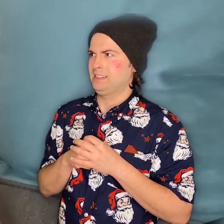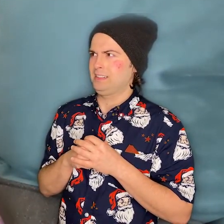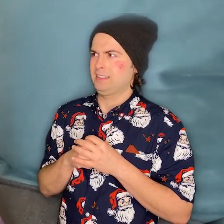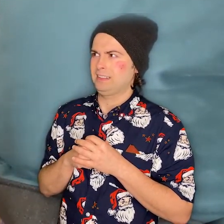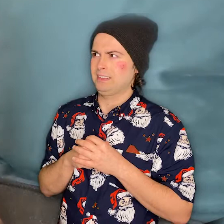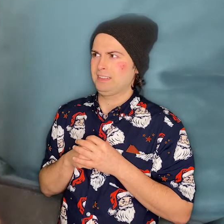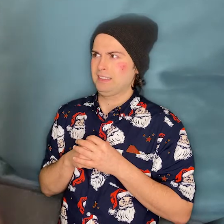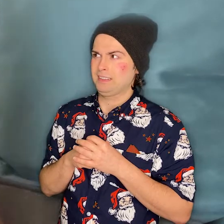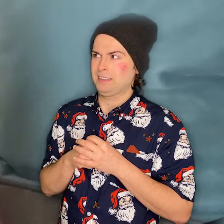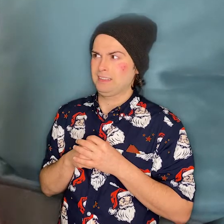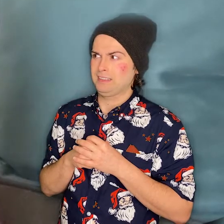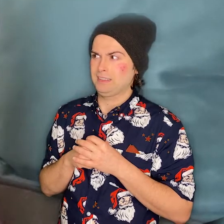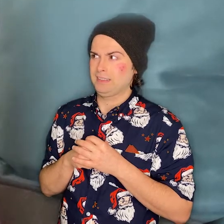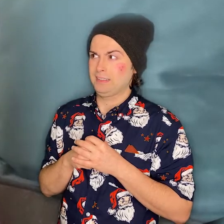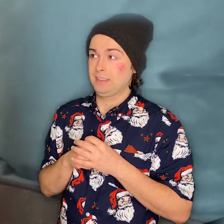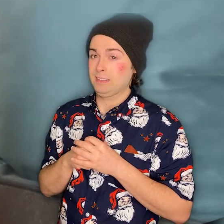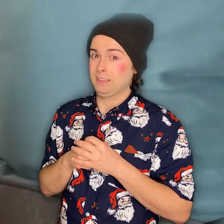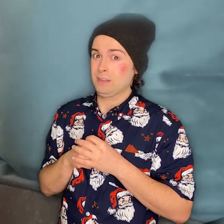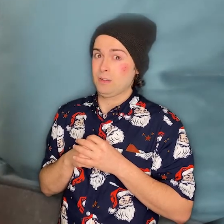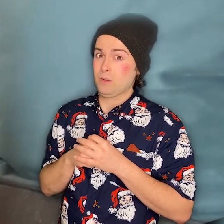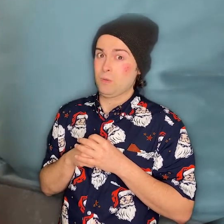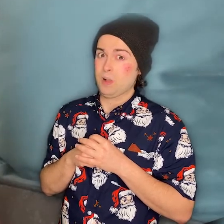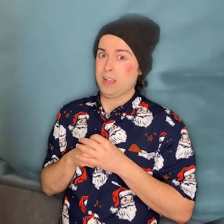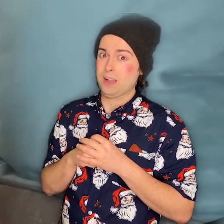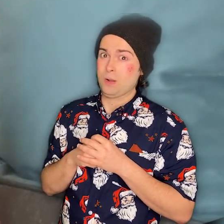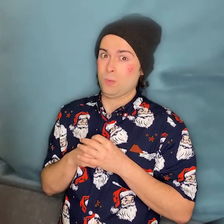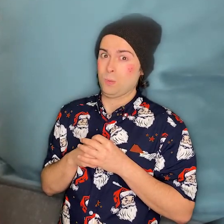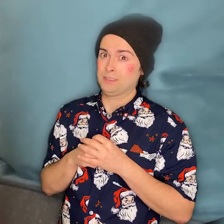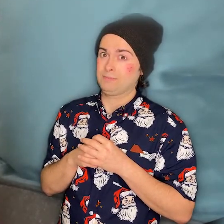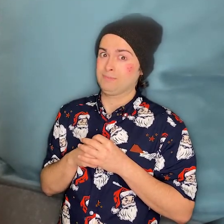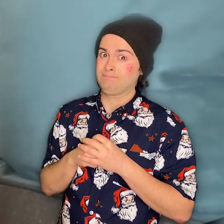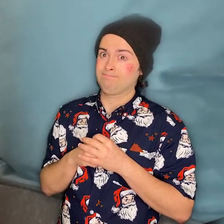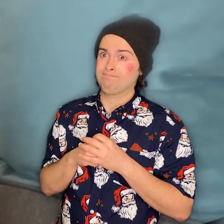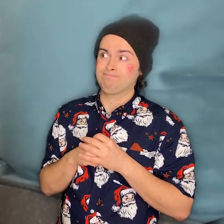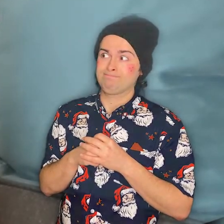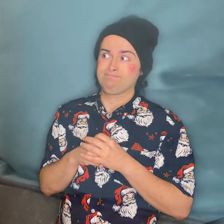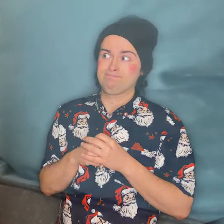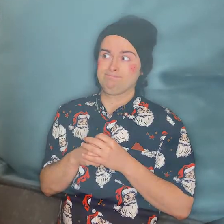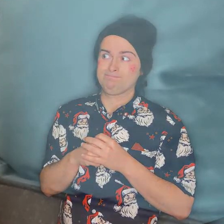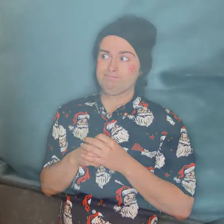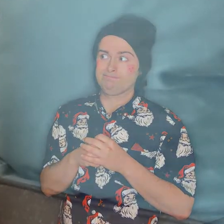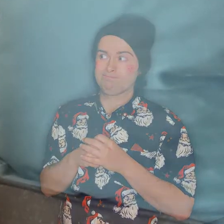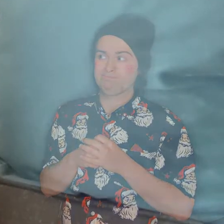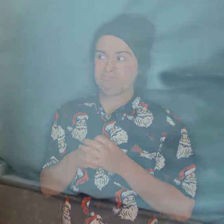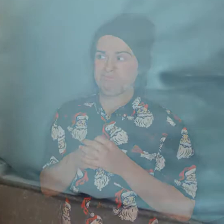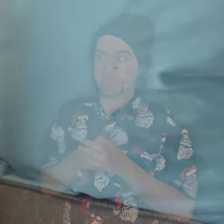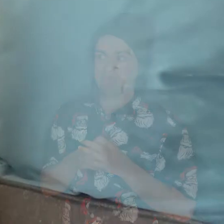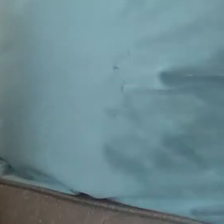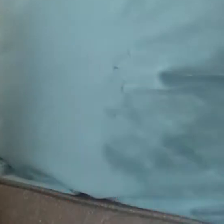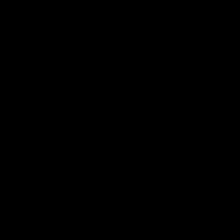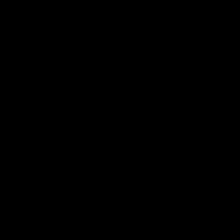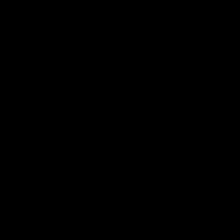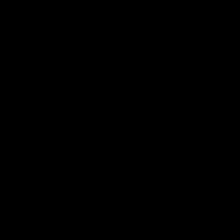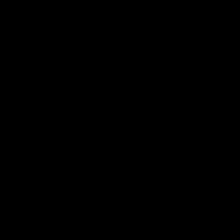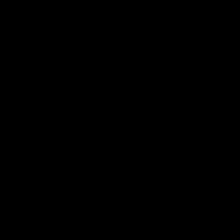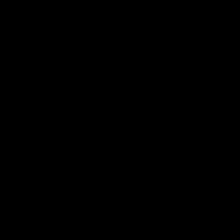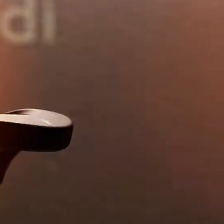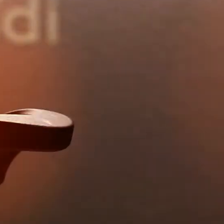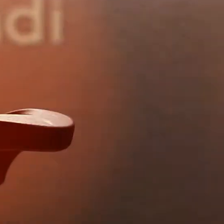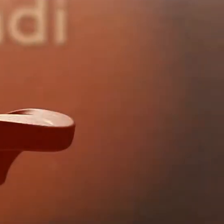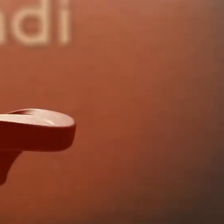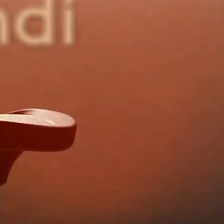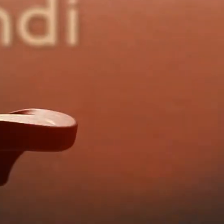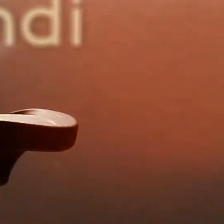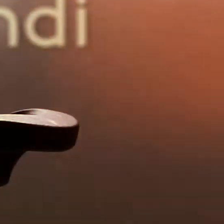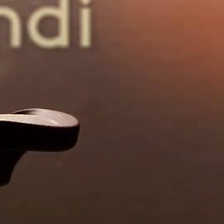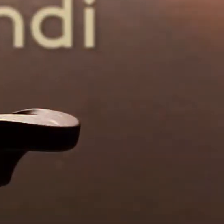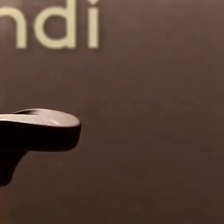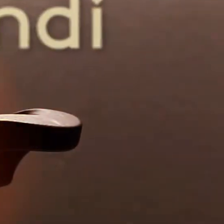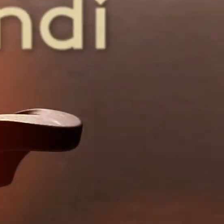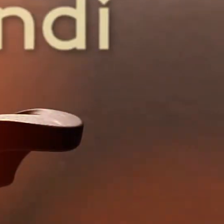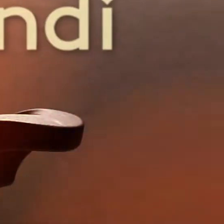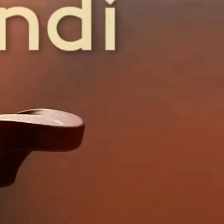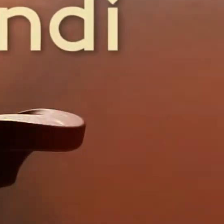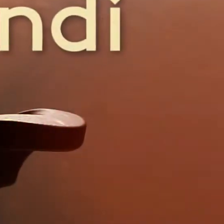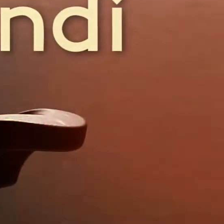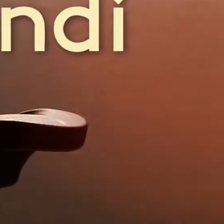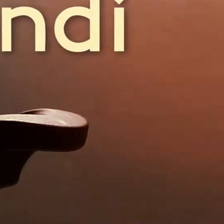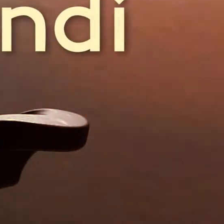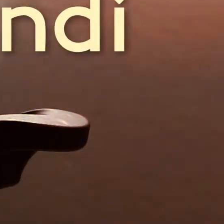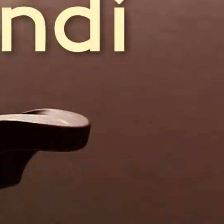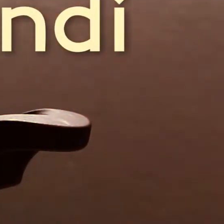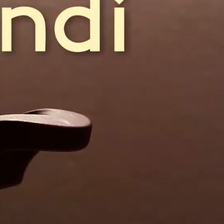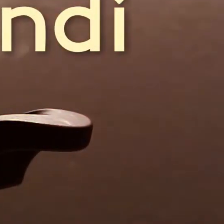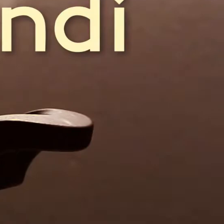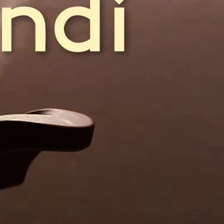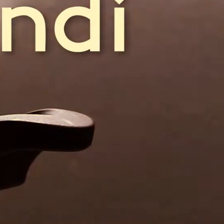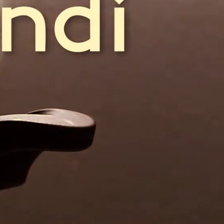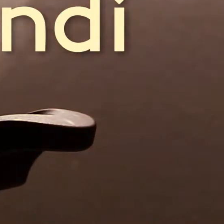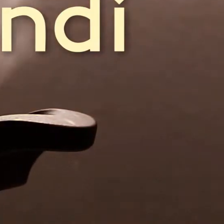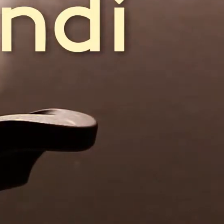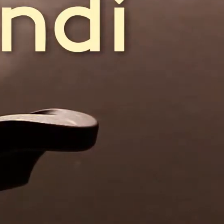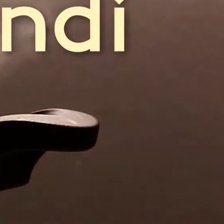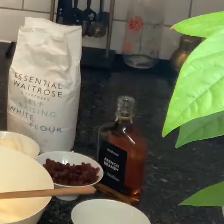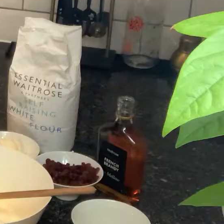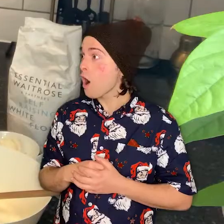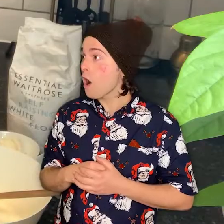Step two, add the water…the butter… the raisins…and the booze.